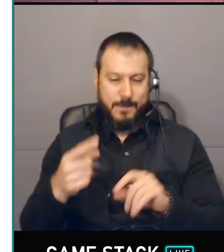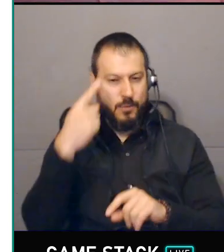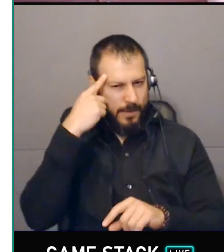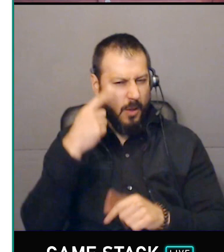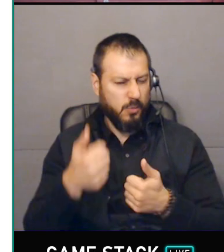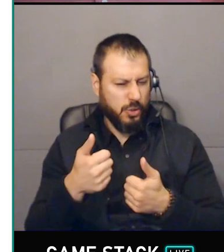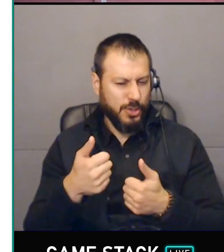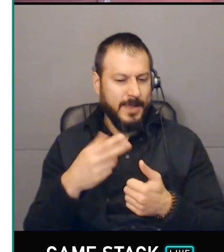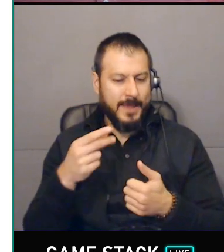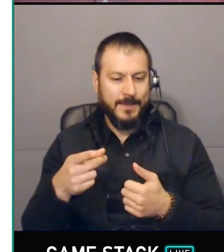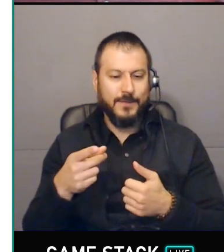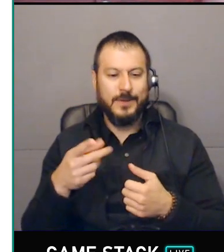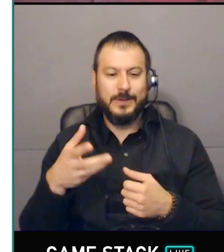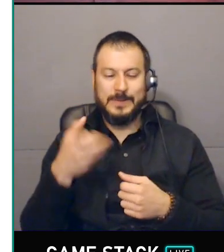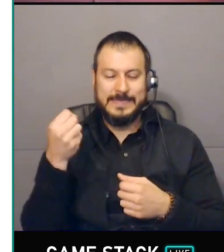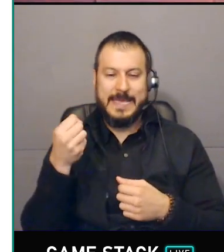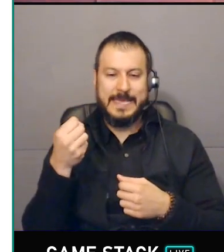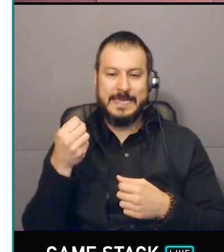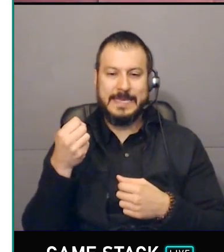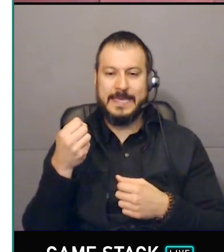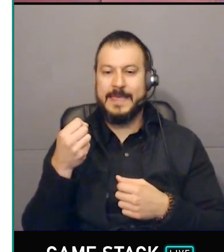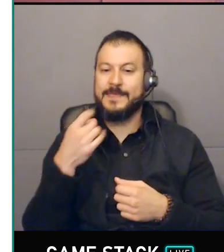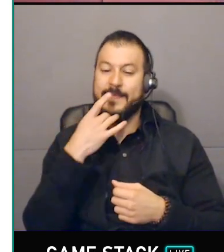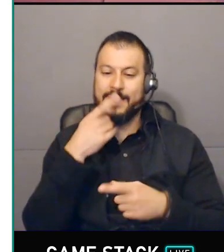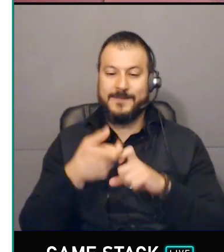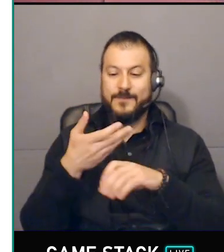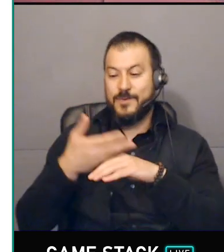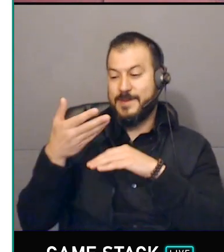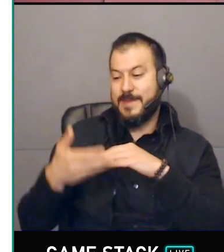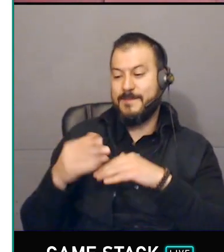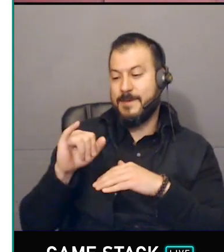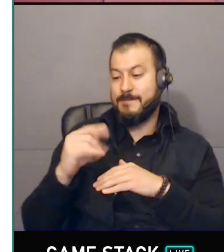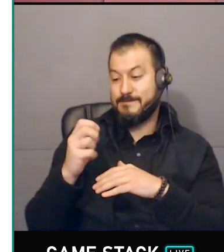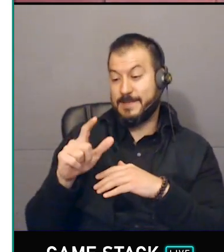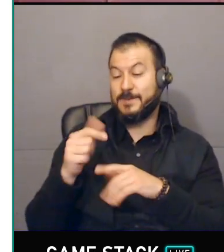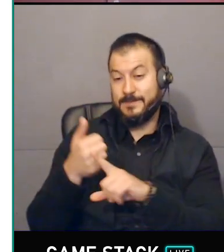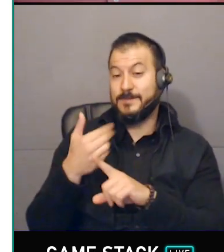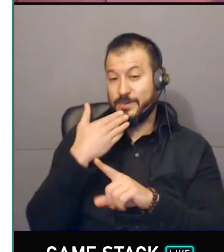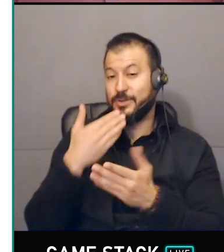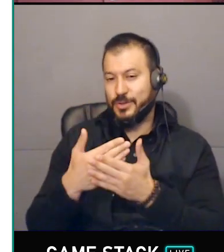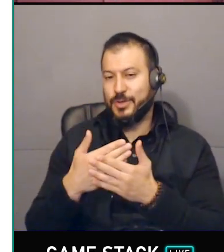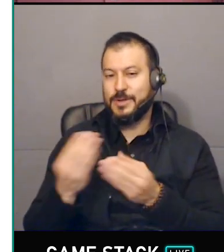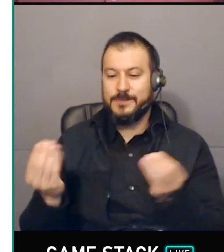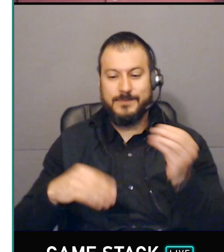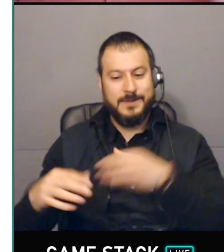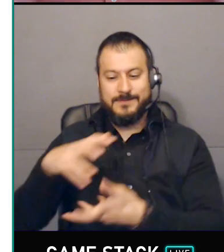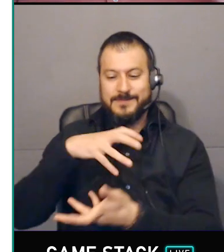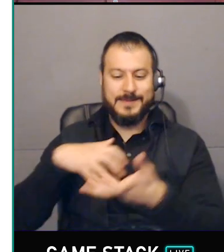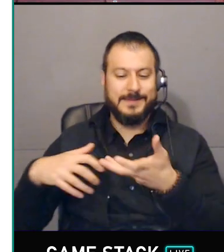you thought were good, and you take the the lights from your neighboring pixels, which were good. You put them on to this mix